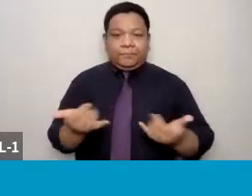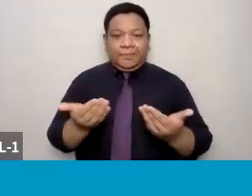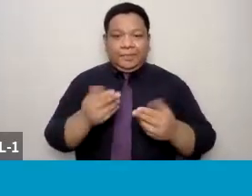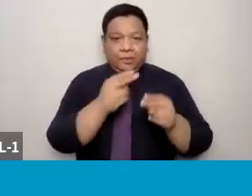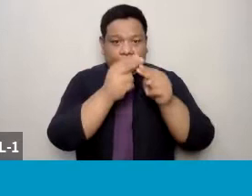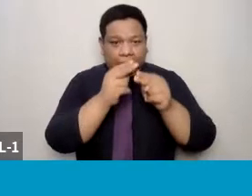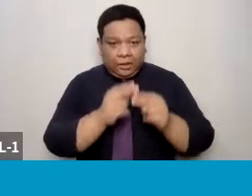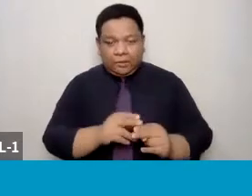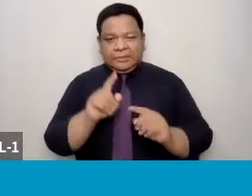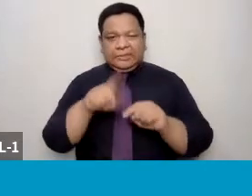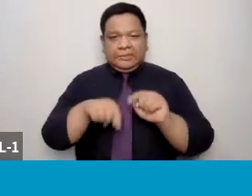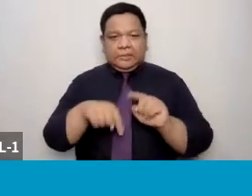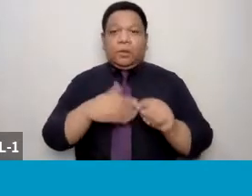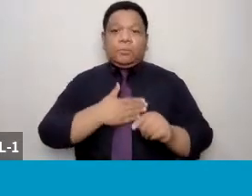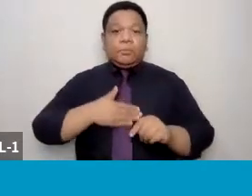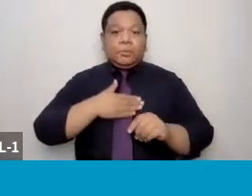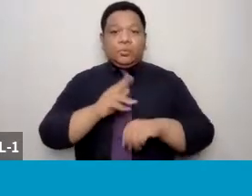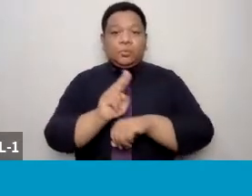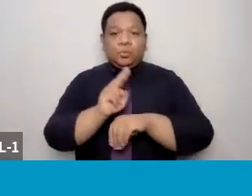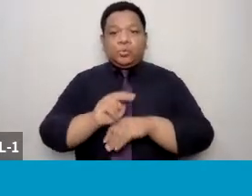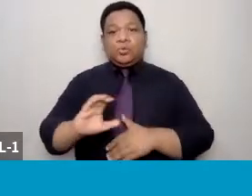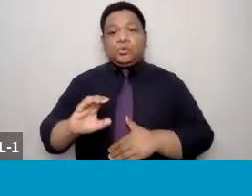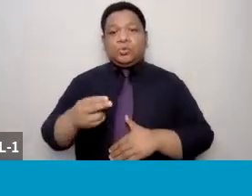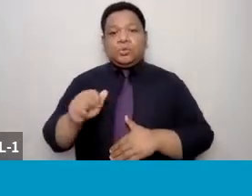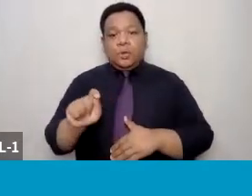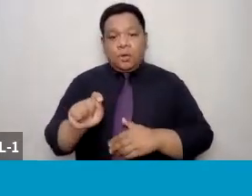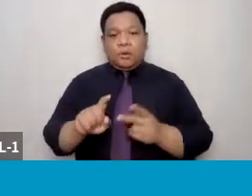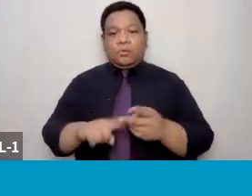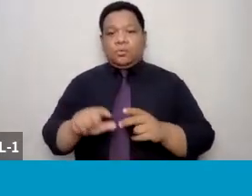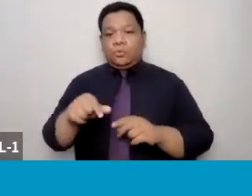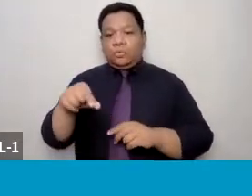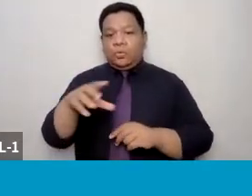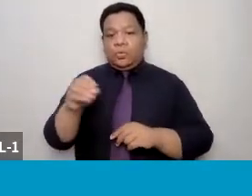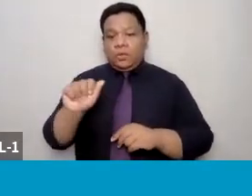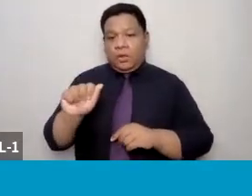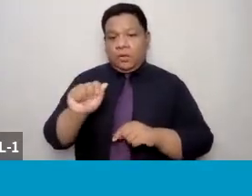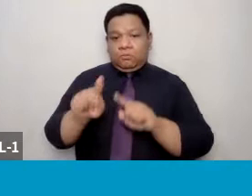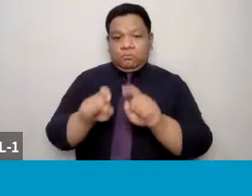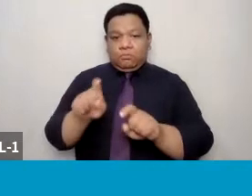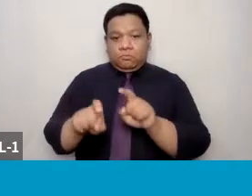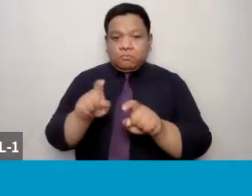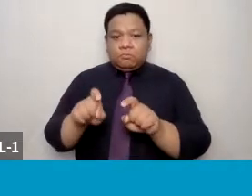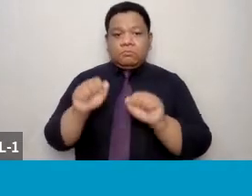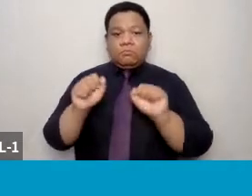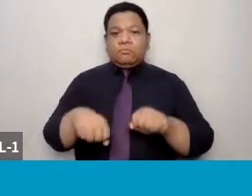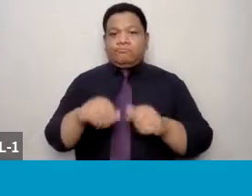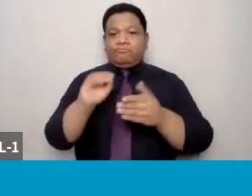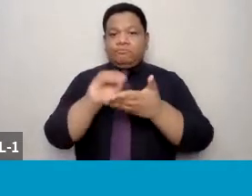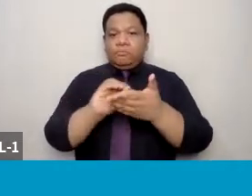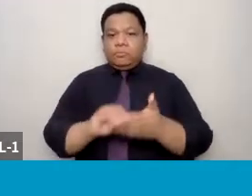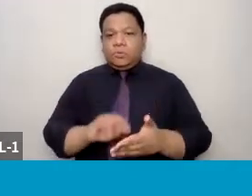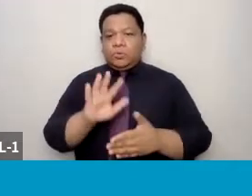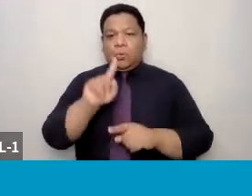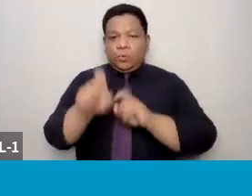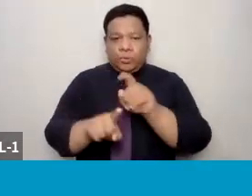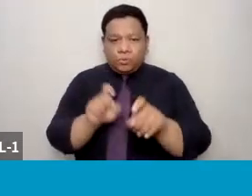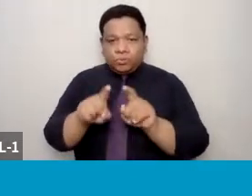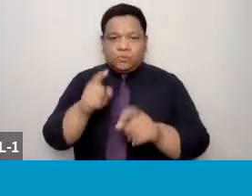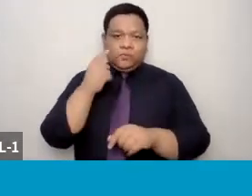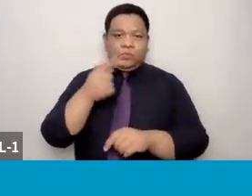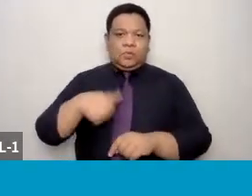so please use the chat or Q&A here on Zoom so we can list down your questions for our speakers.